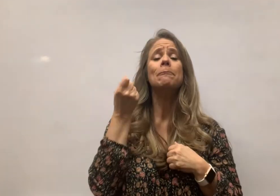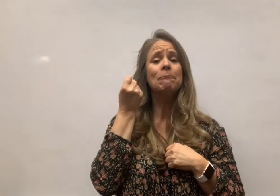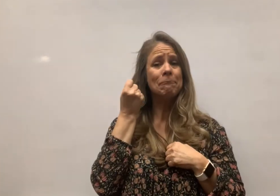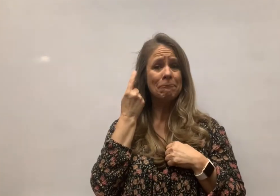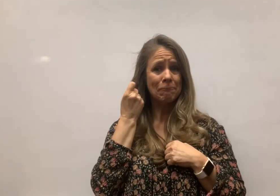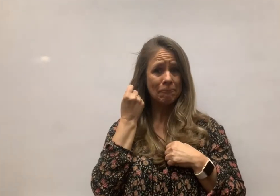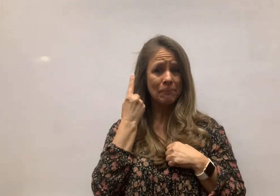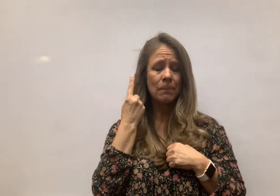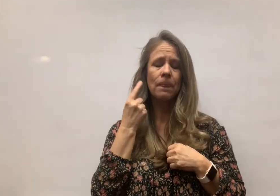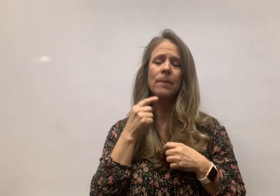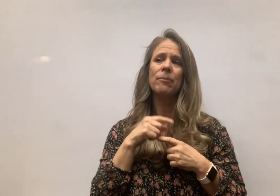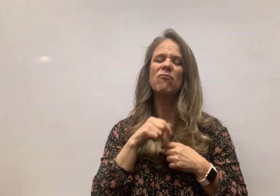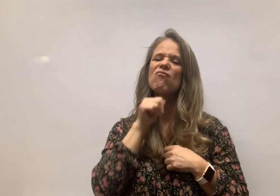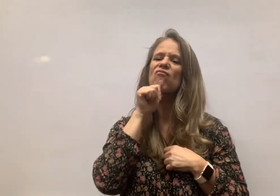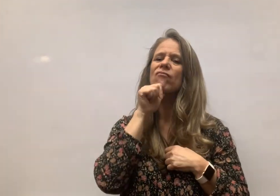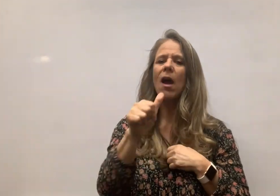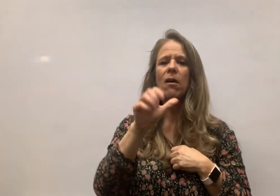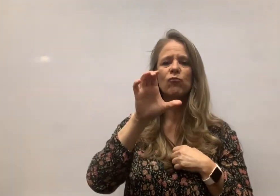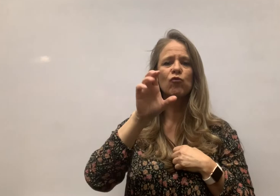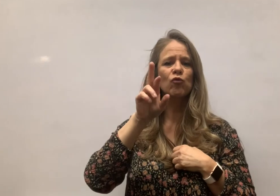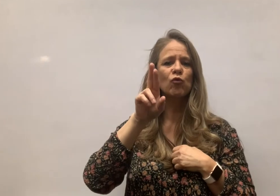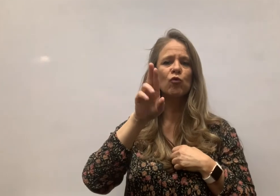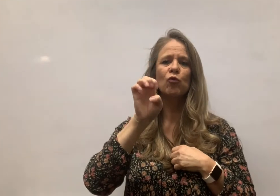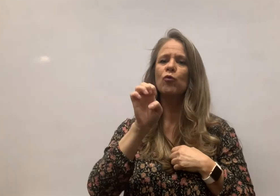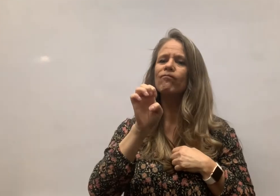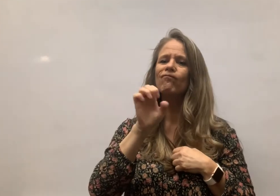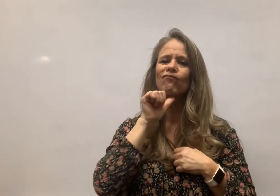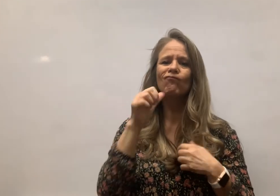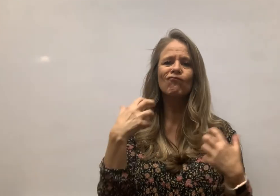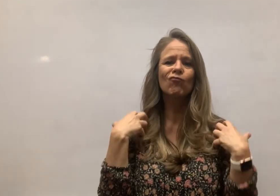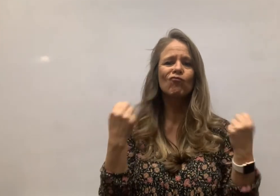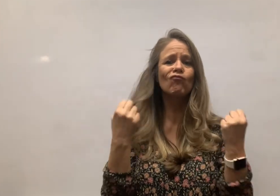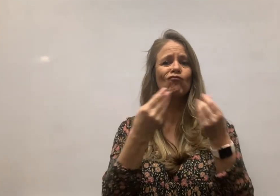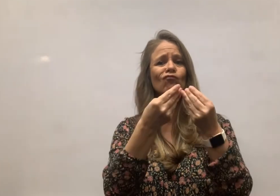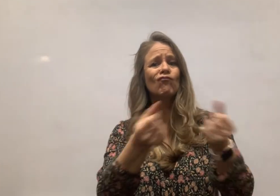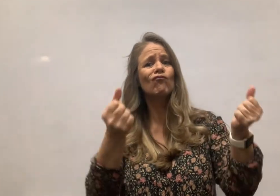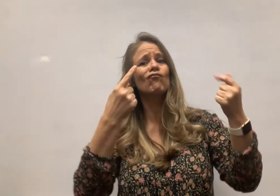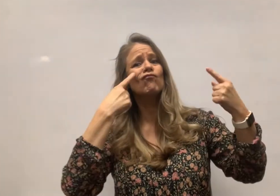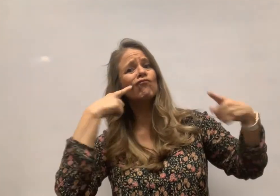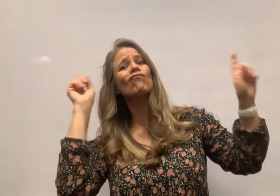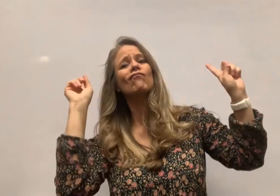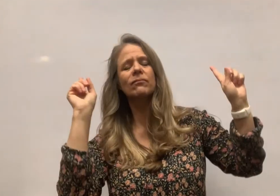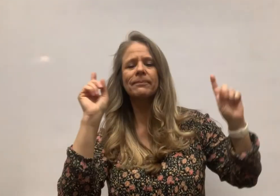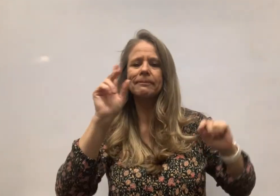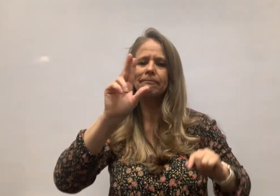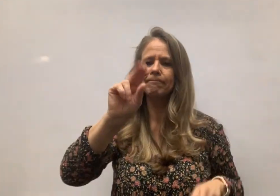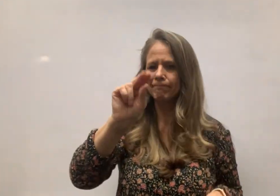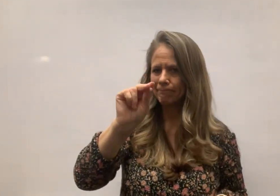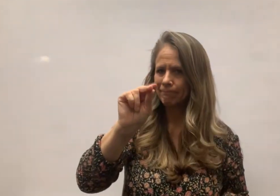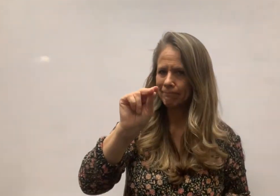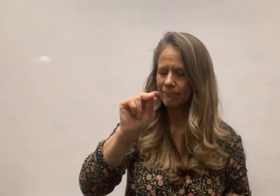Understand that it does not successfully cure your body.